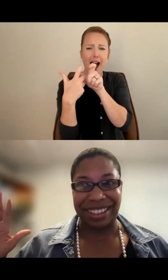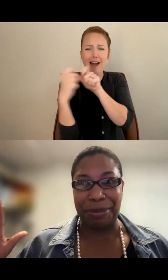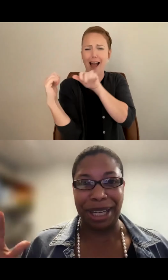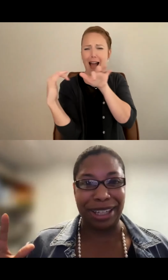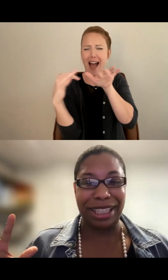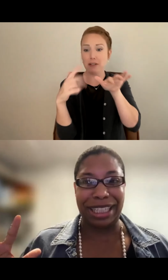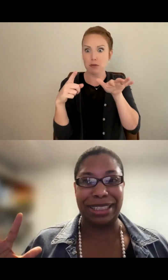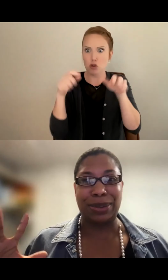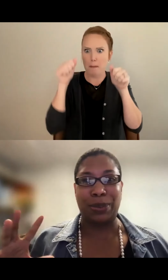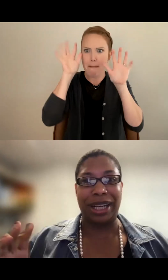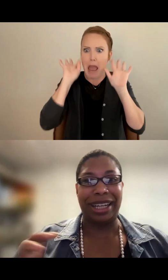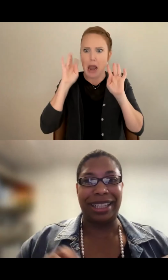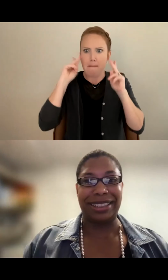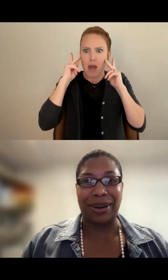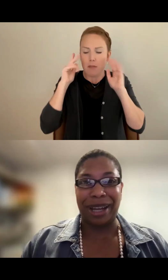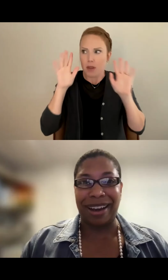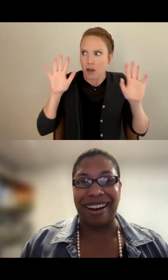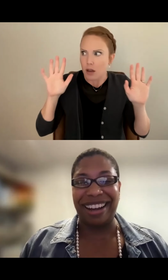I said "Oh, my goodness, what is going on?"